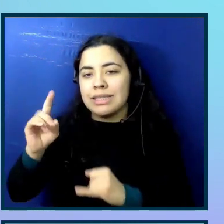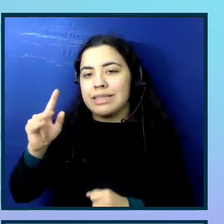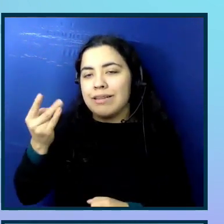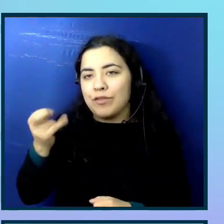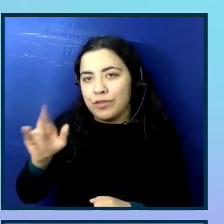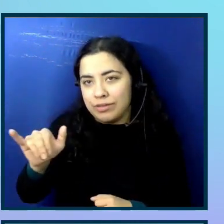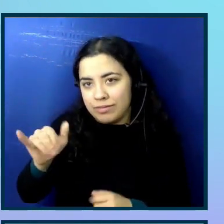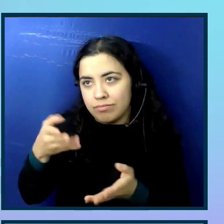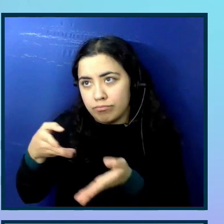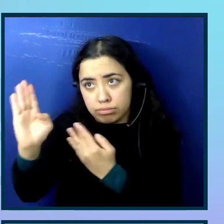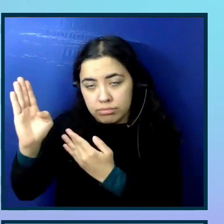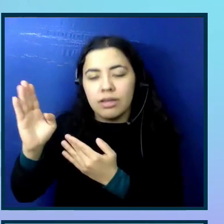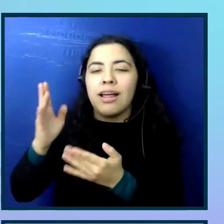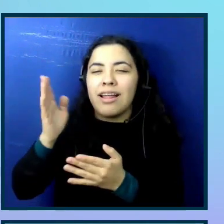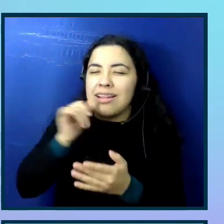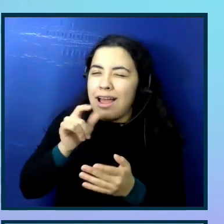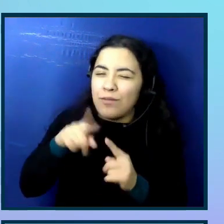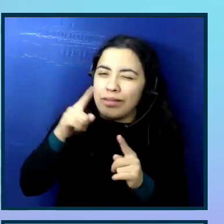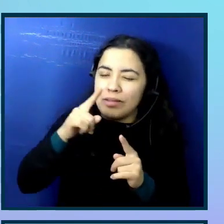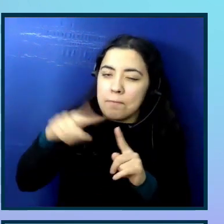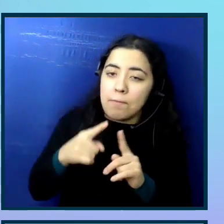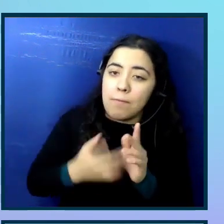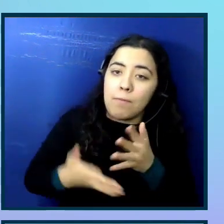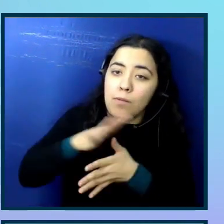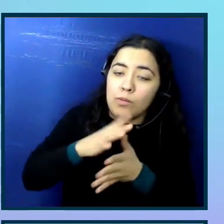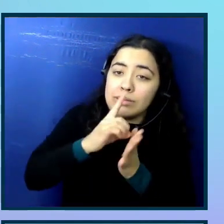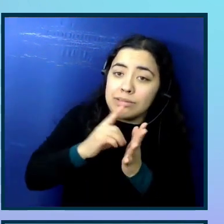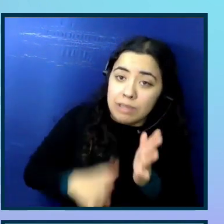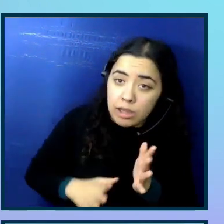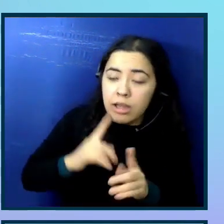and more about the delivery of requirements. To the end user this is typically what's assumed